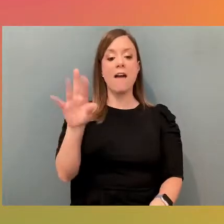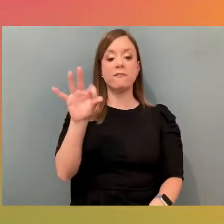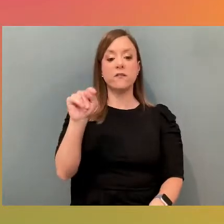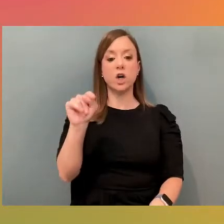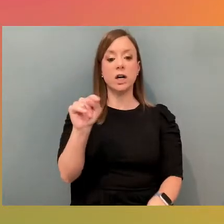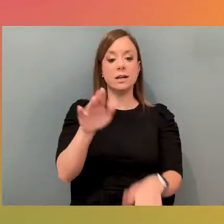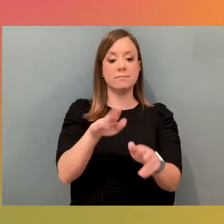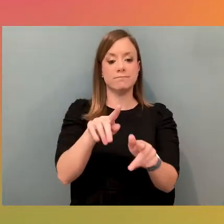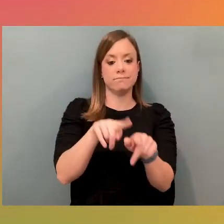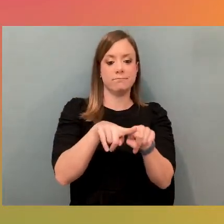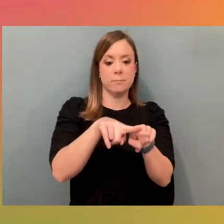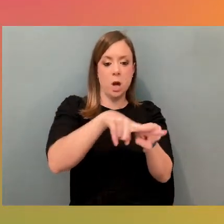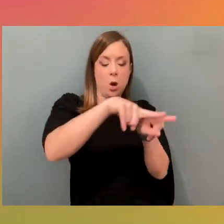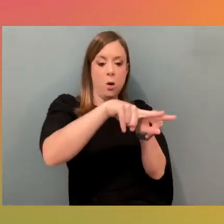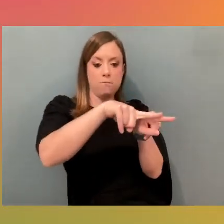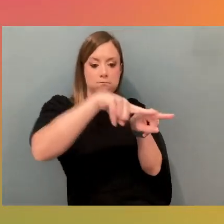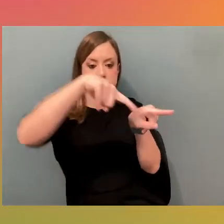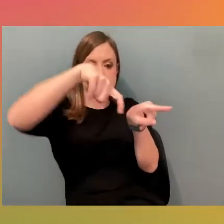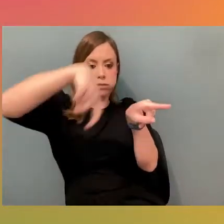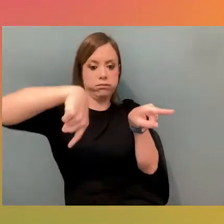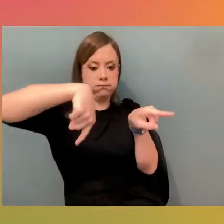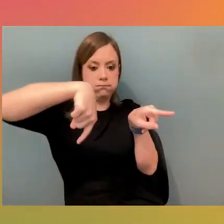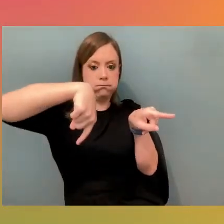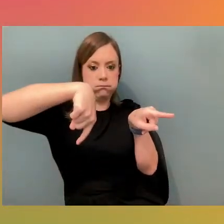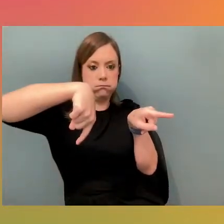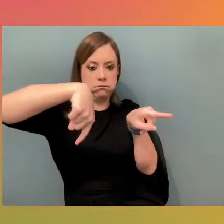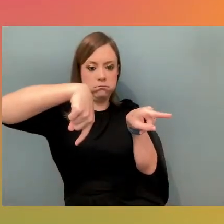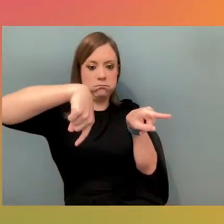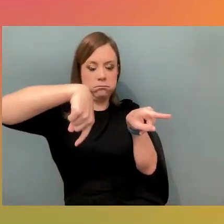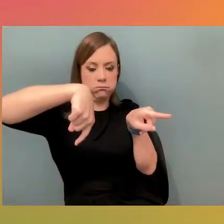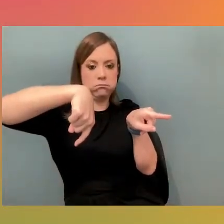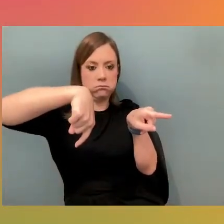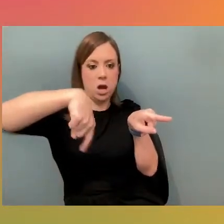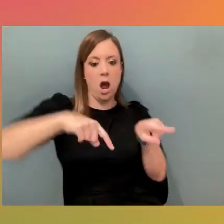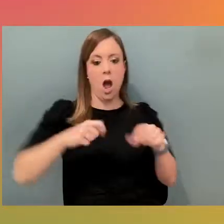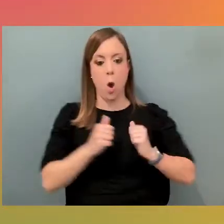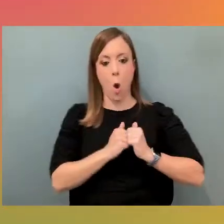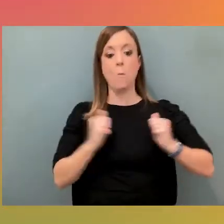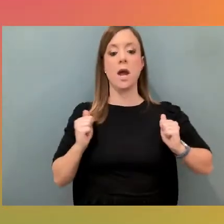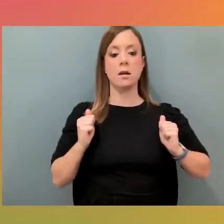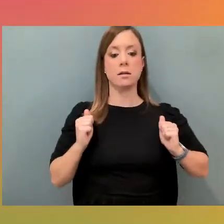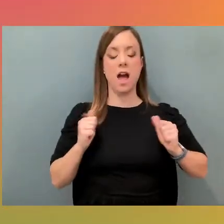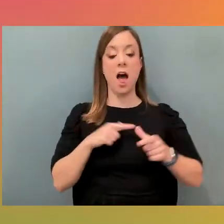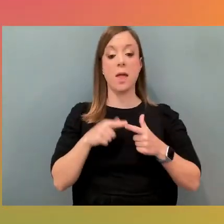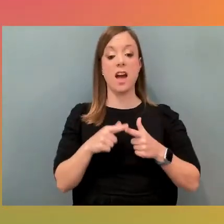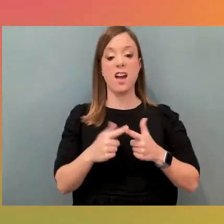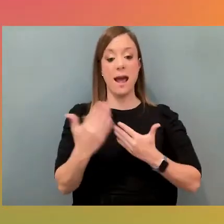INHALE, LOOK UP. WE WILL STEPS RIGHT FOOT ALL THE WAY BACK INTO A REALLY LONG LOW LUNG AND OPEN THE HEART